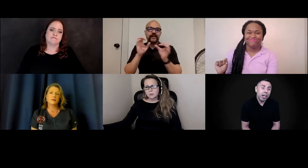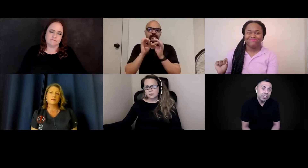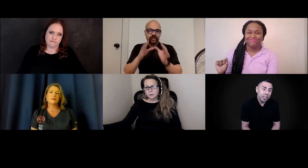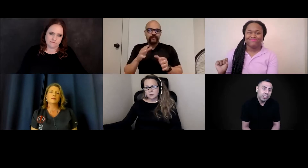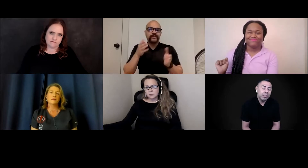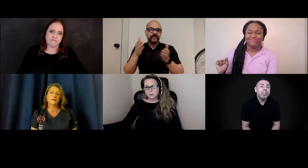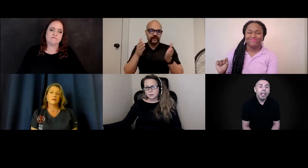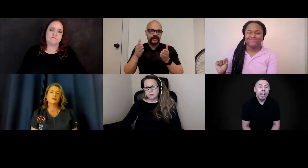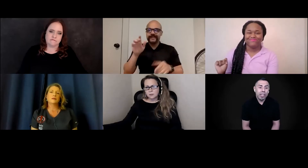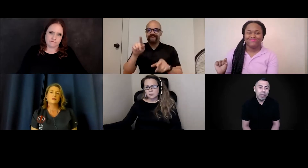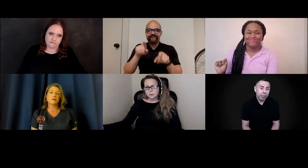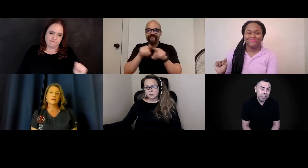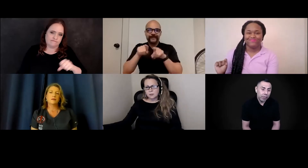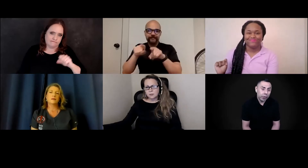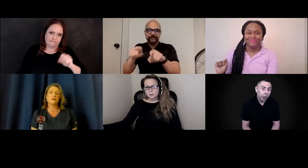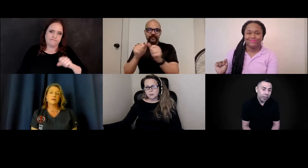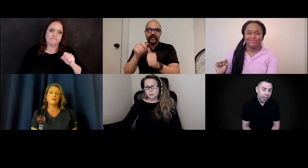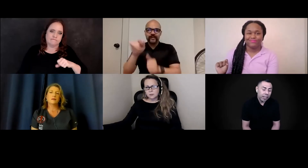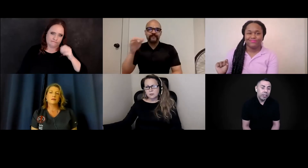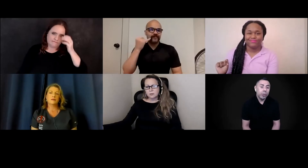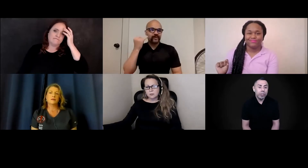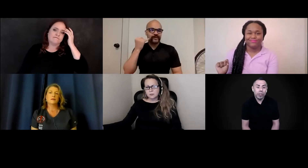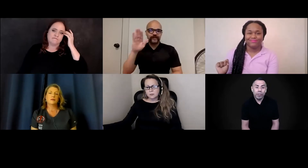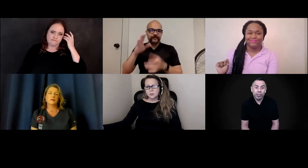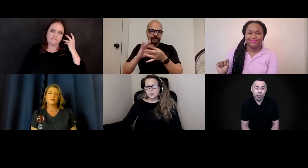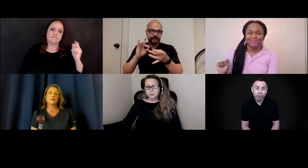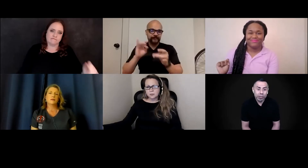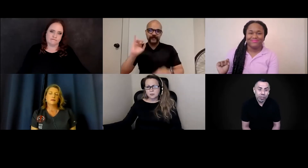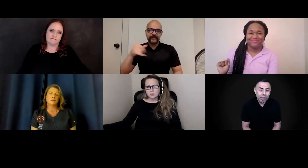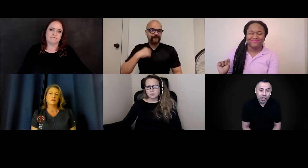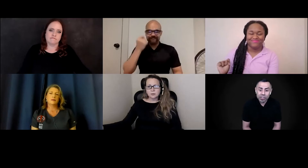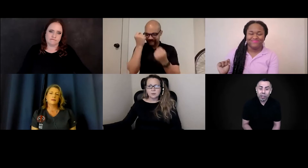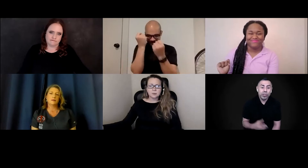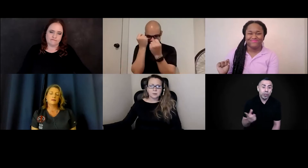I've had to constantly advocate for myself for qualified or certified interpreters.